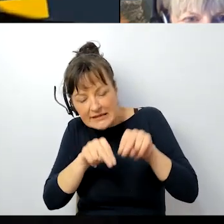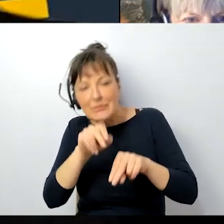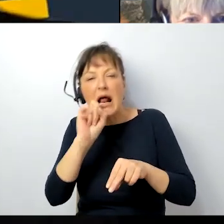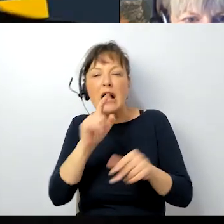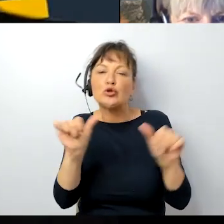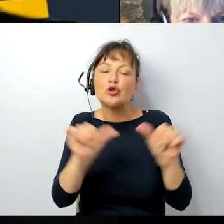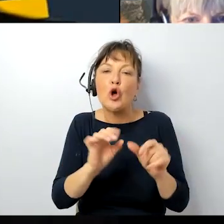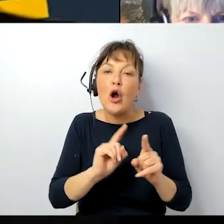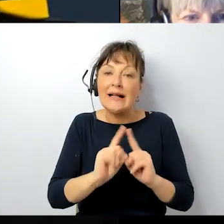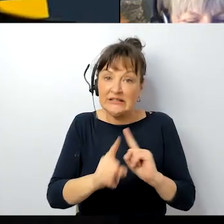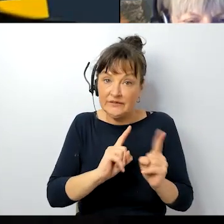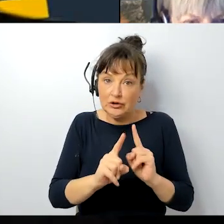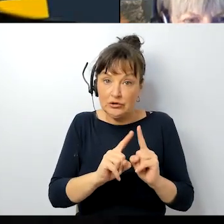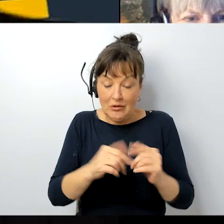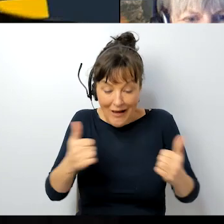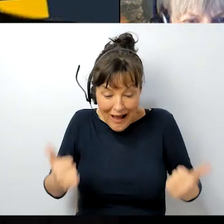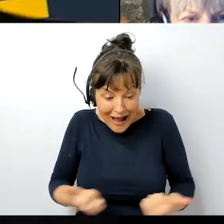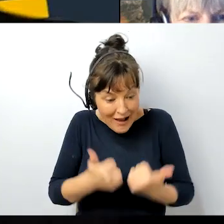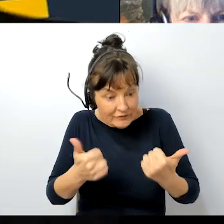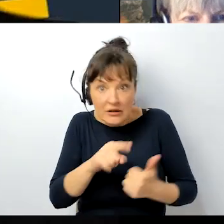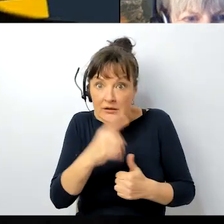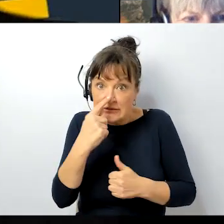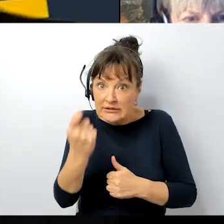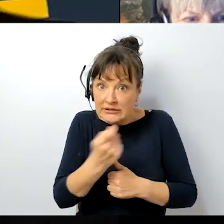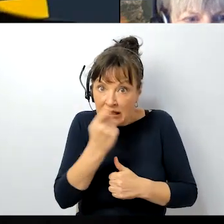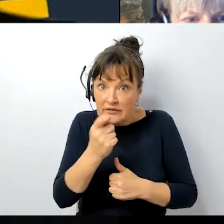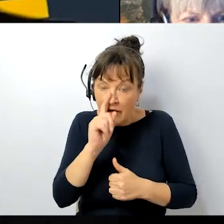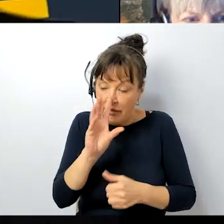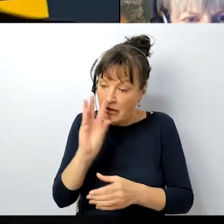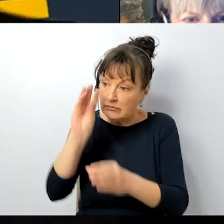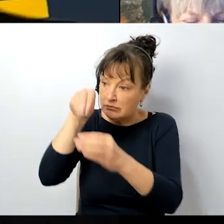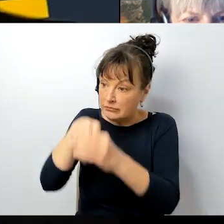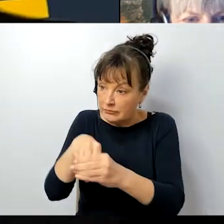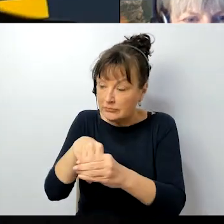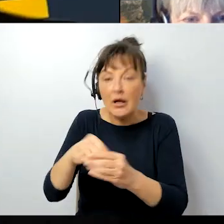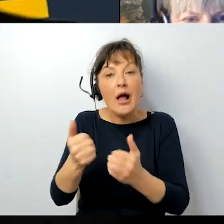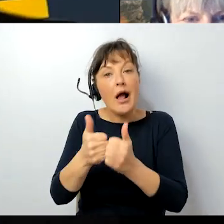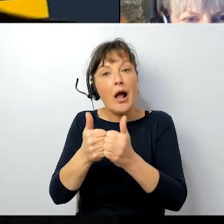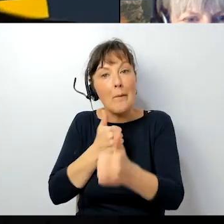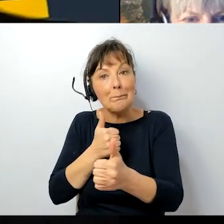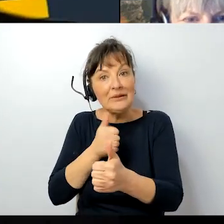aptitude test and a short interview. And then if I was successful with them, I then went to